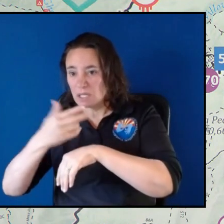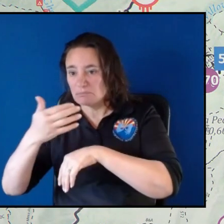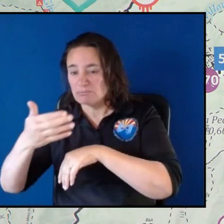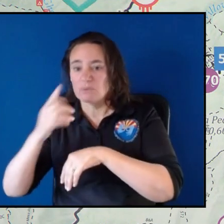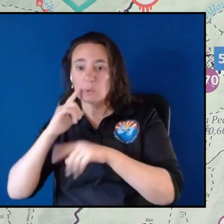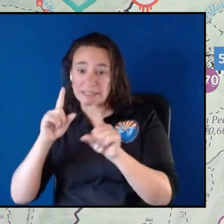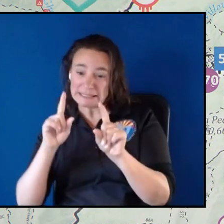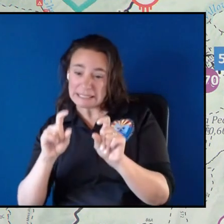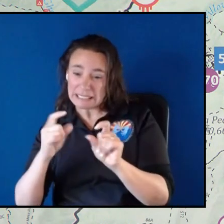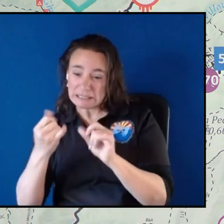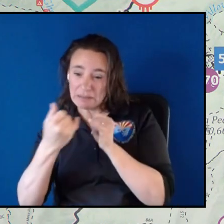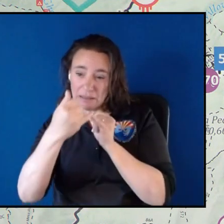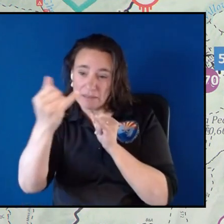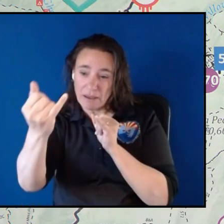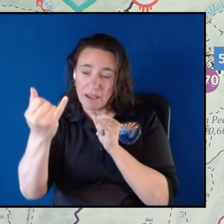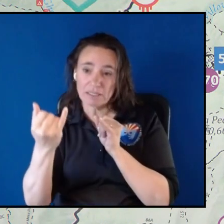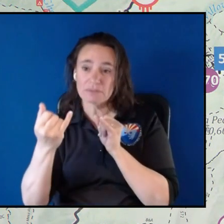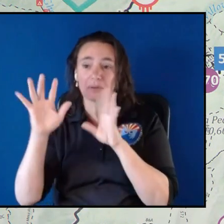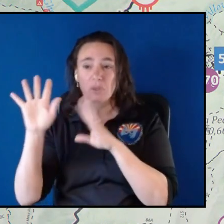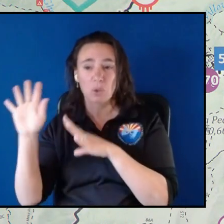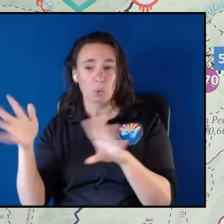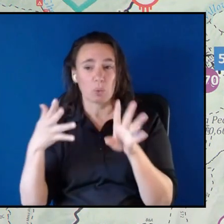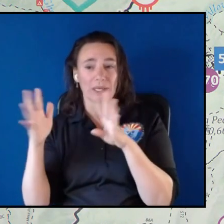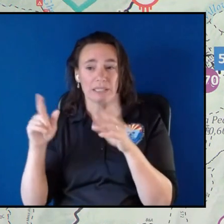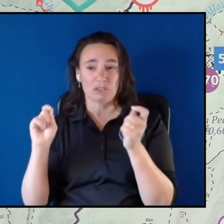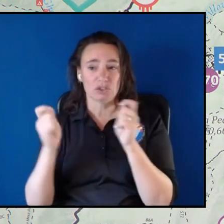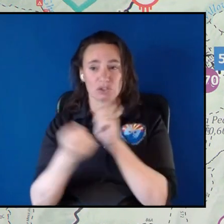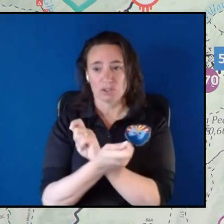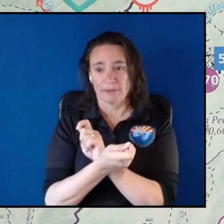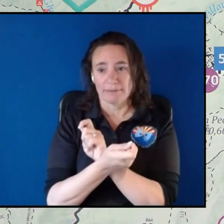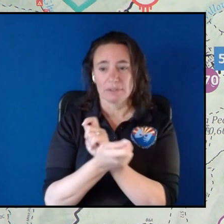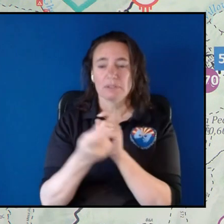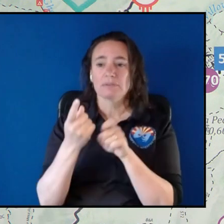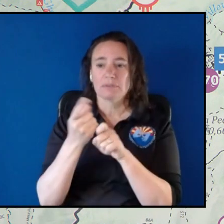potentially eastern component so we're confident that those